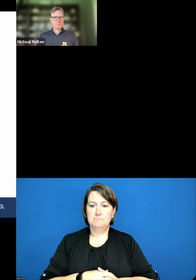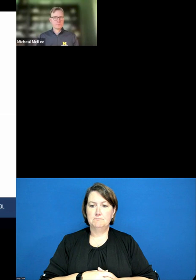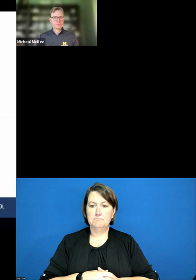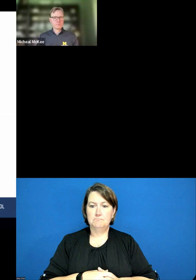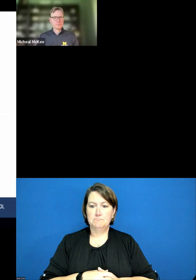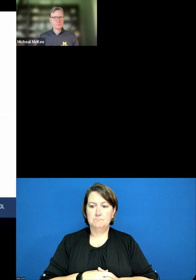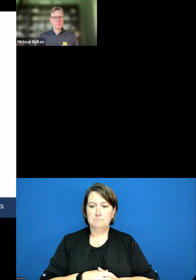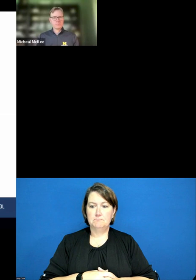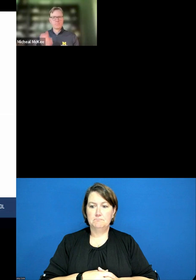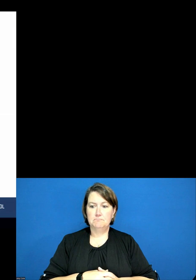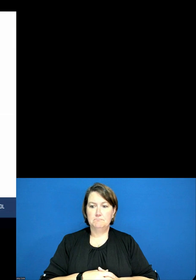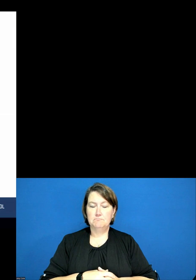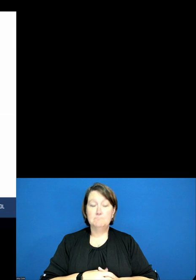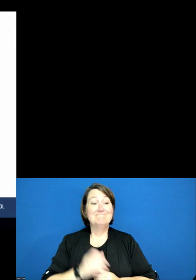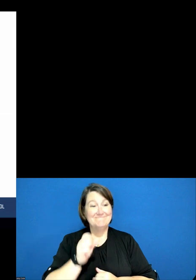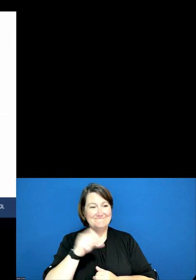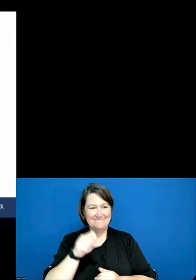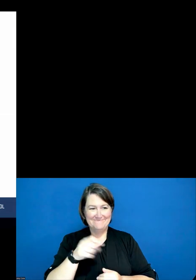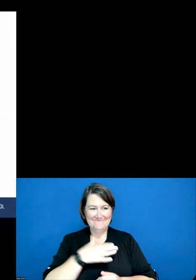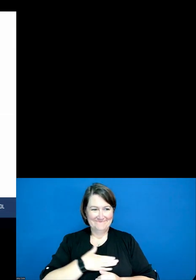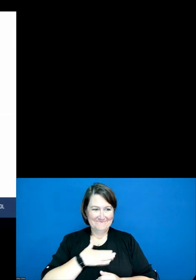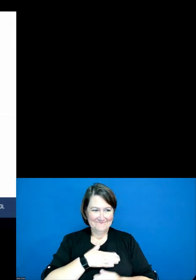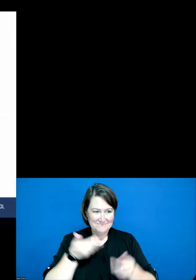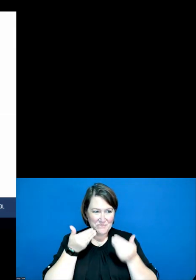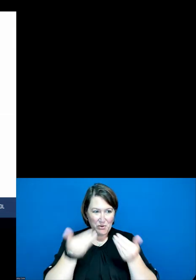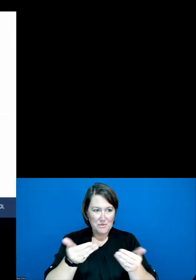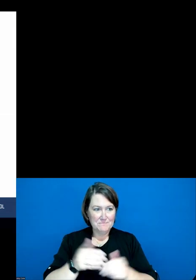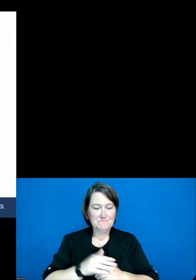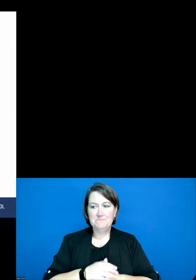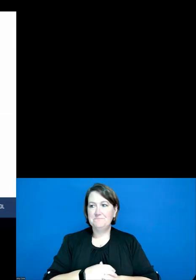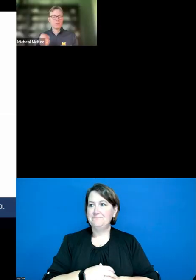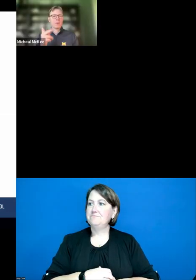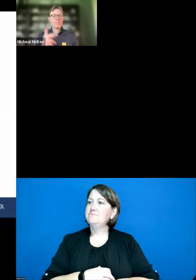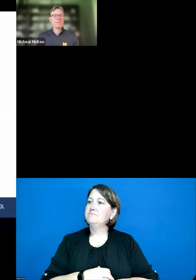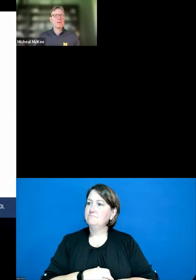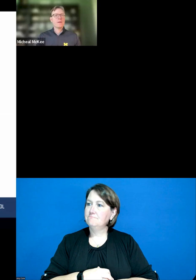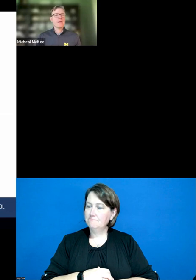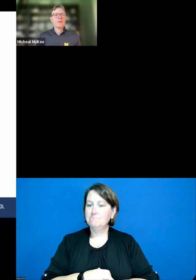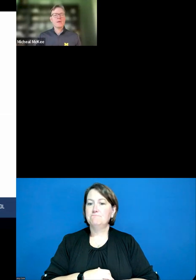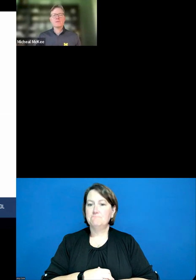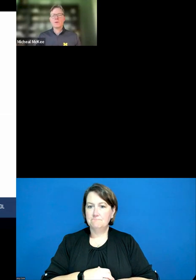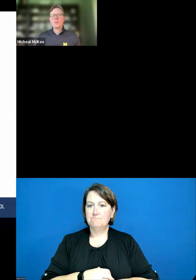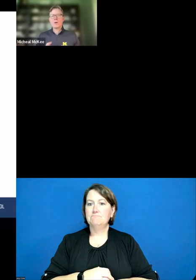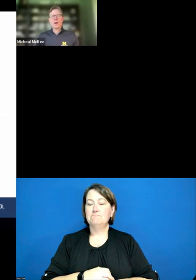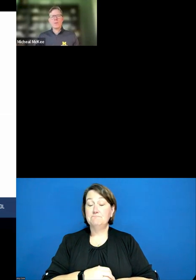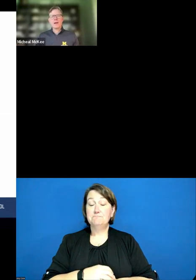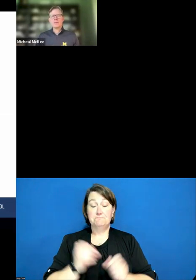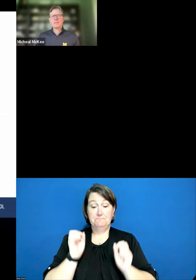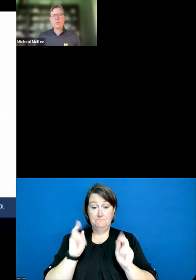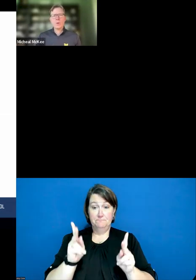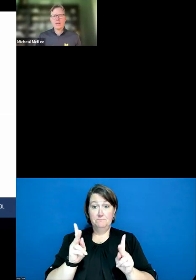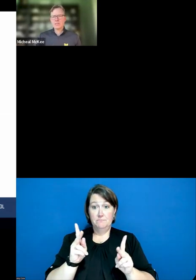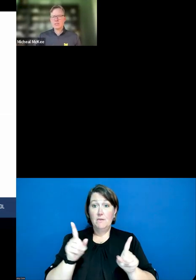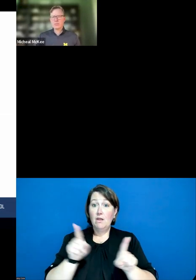Yes, please go ahead and write. Okay. Ahead So I also want to just